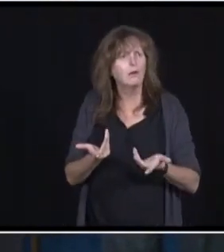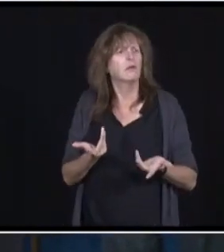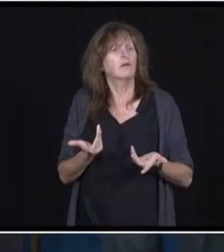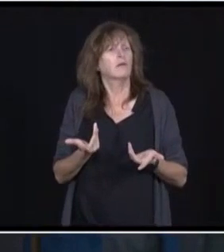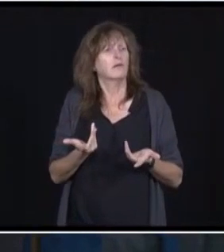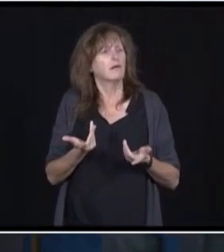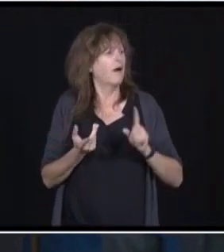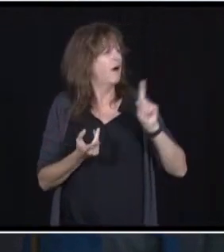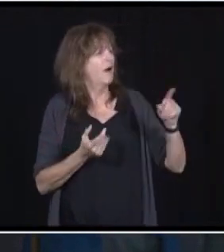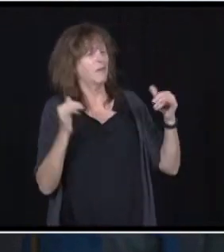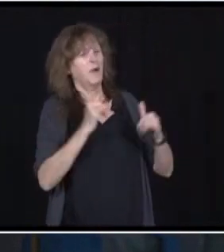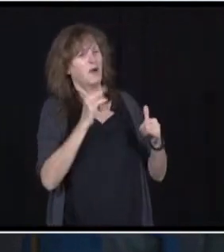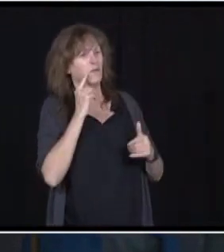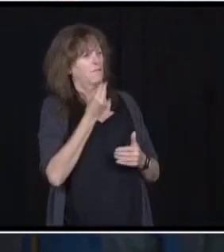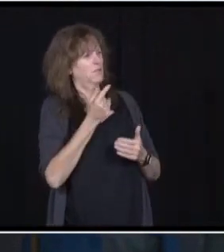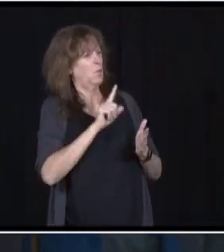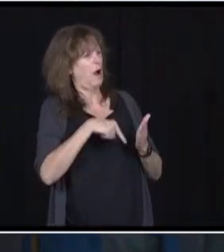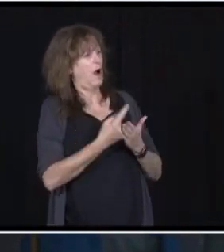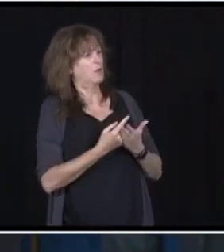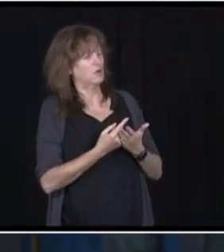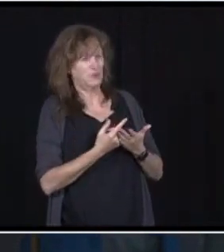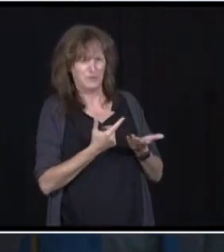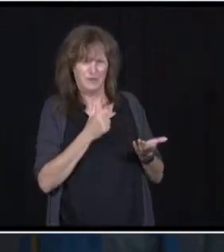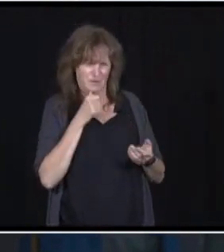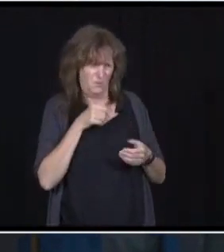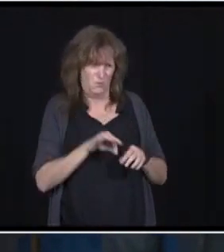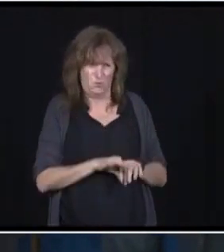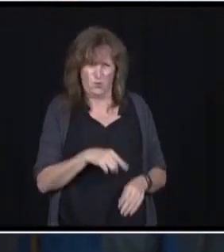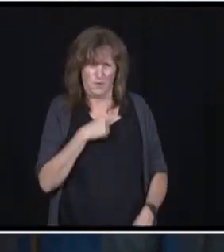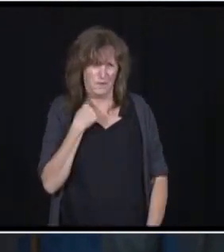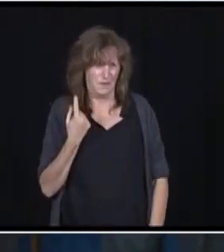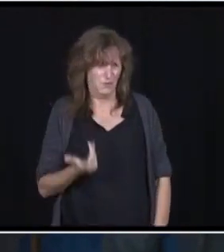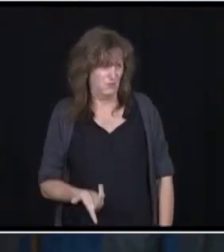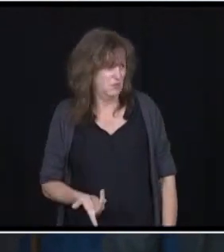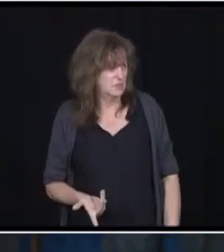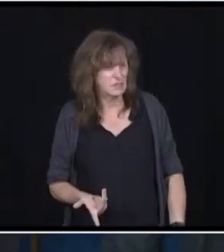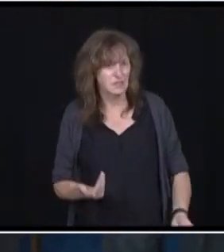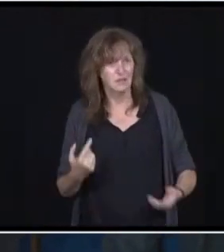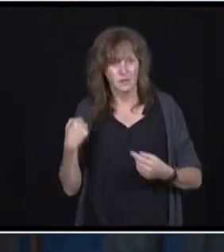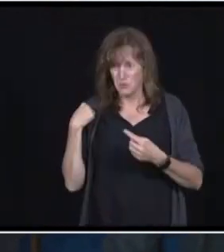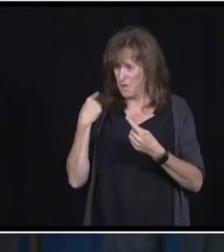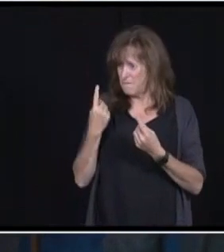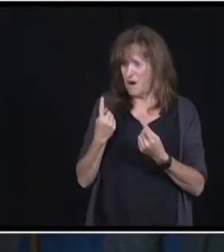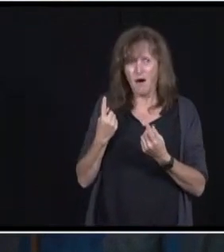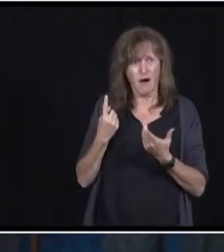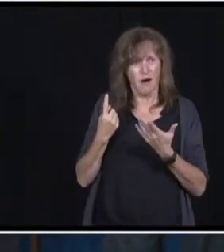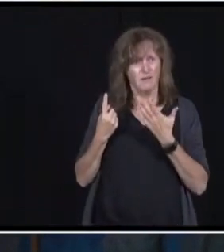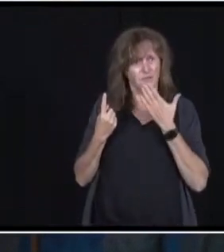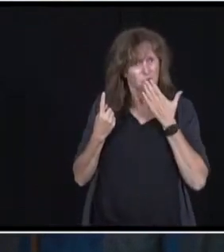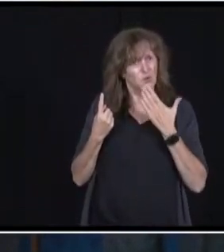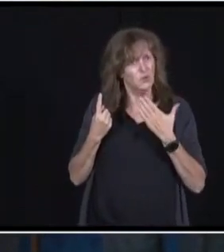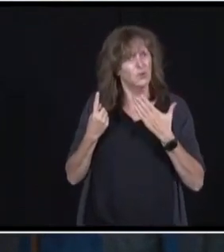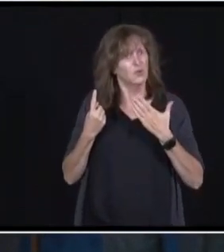or the grandparents that are 80 some odd years old and they have respiratory problems, then they are in deep trouble.